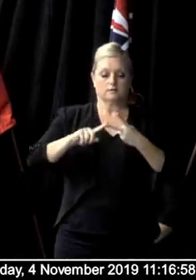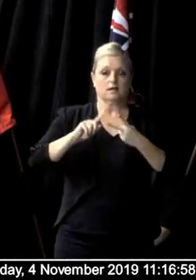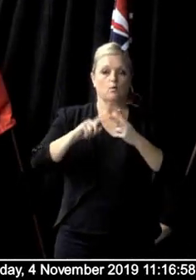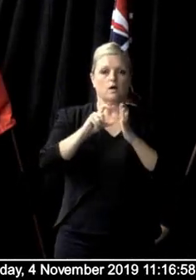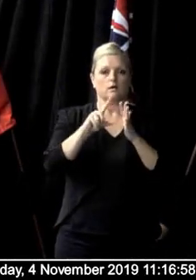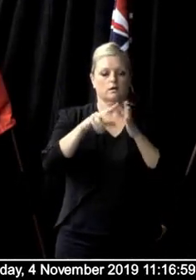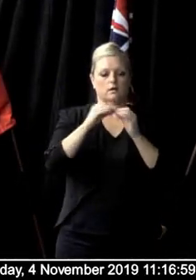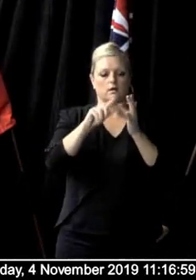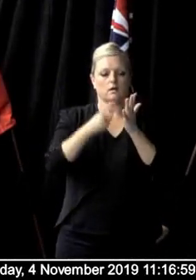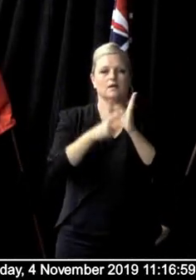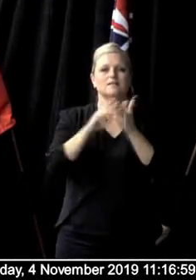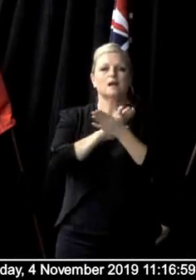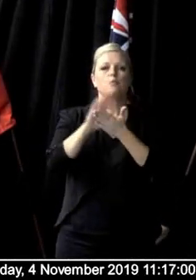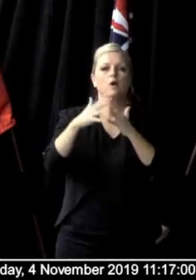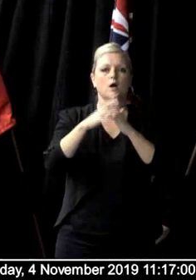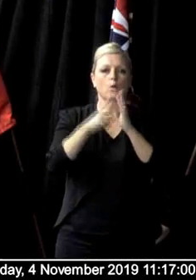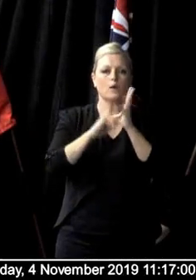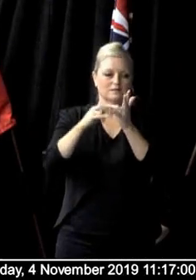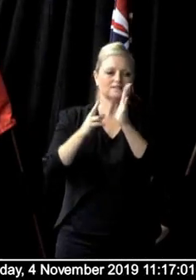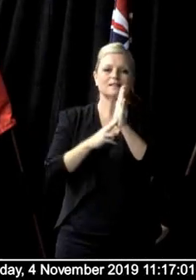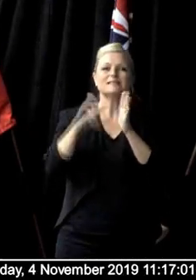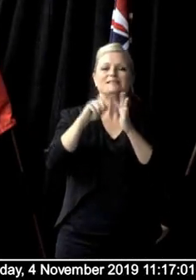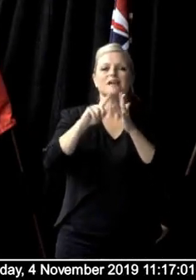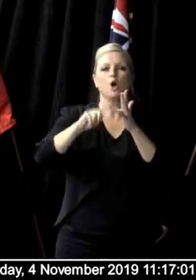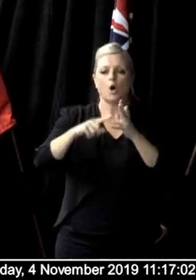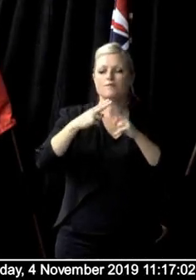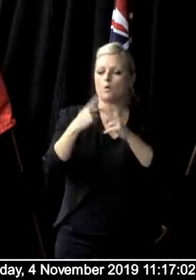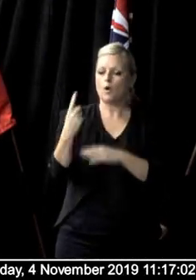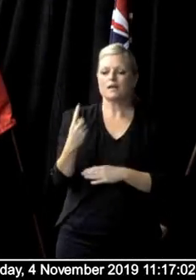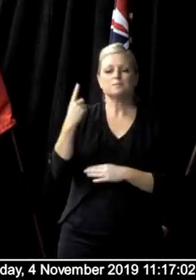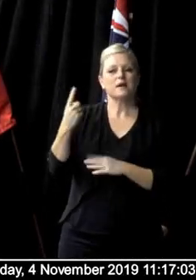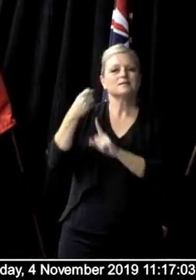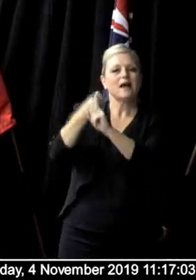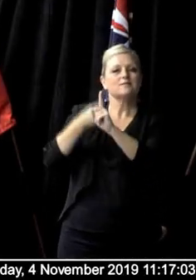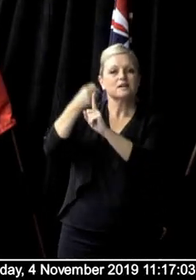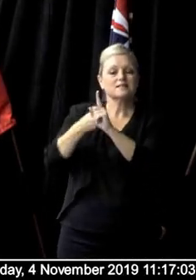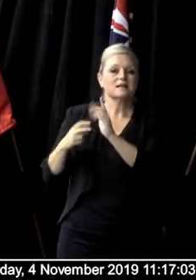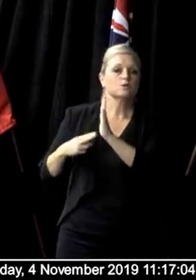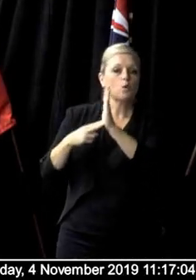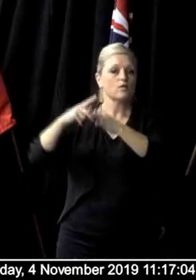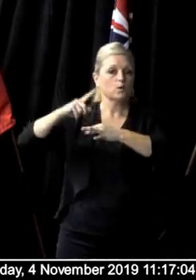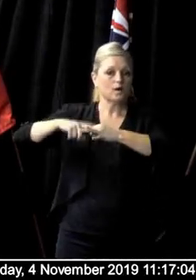who is the Chief Executive Officer of Independent Advocacy North Queensland, IANQ.